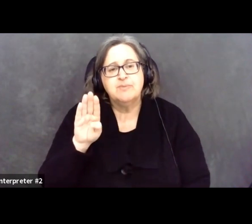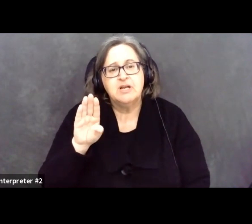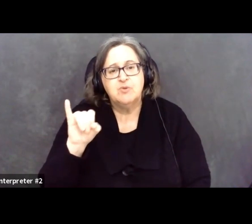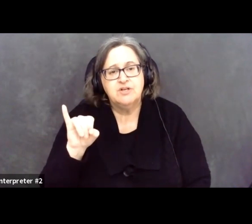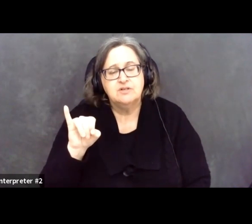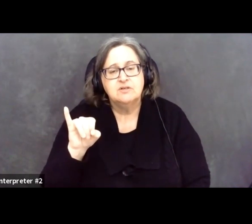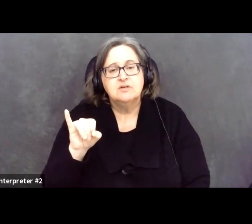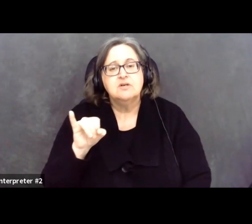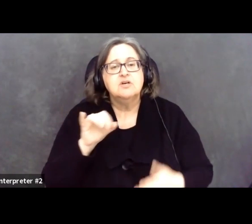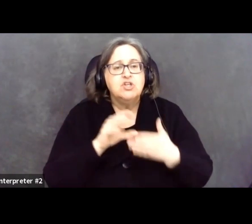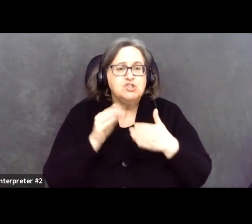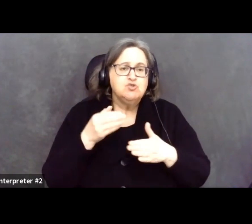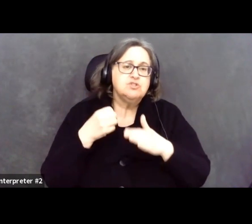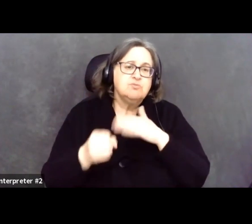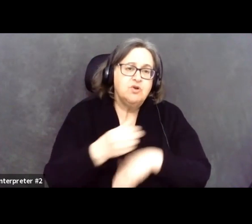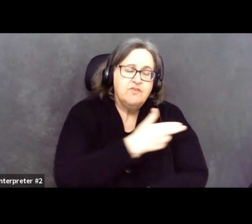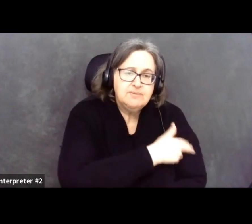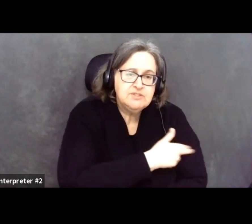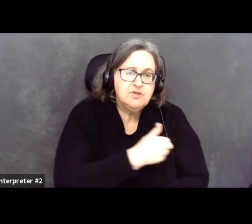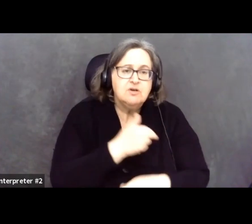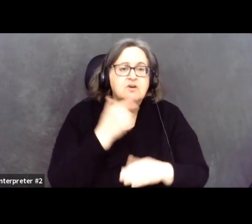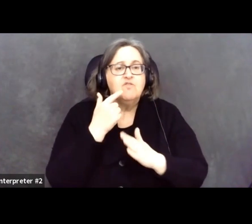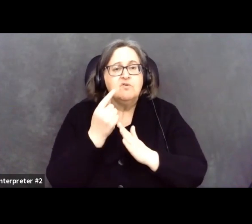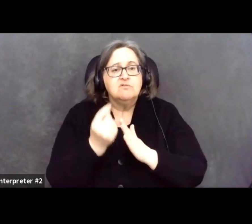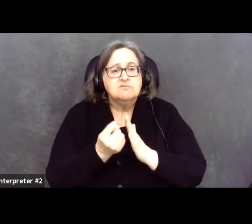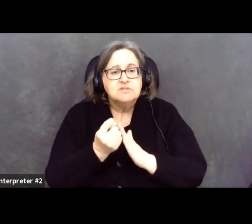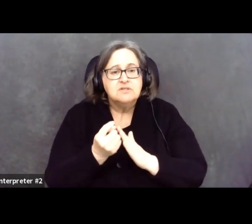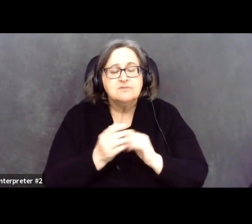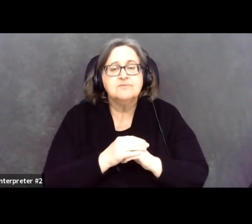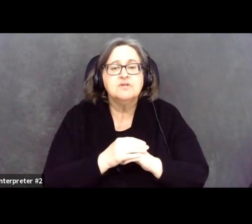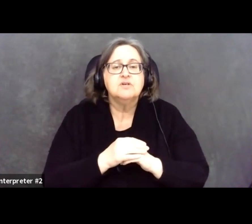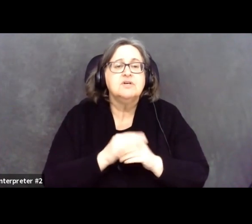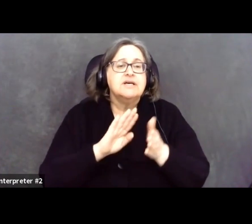The students are hospitalized for a period of time, discharged home,